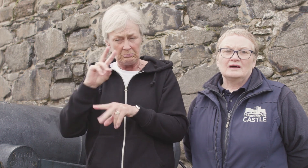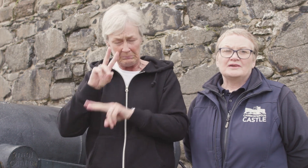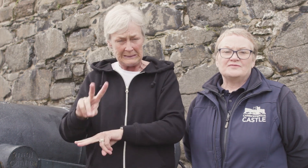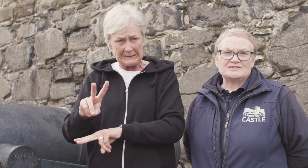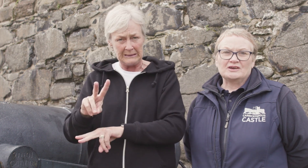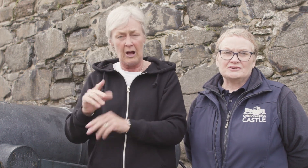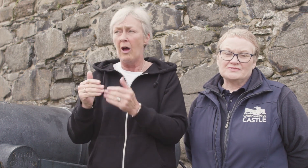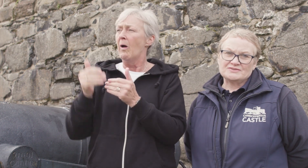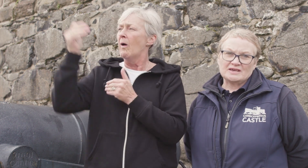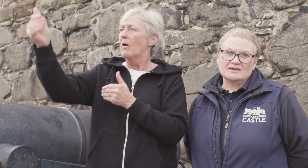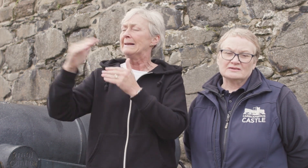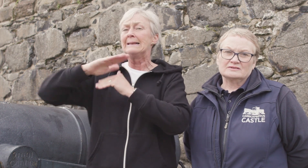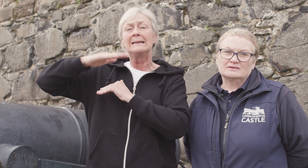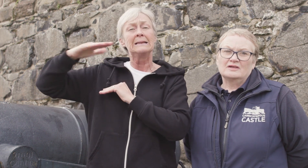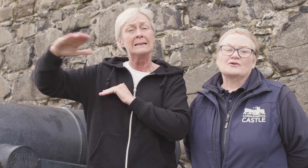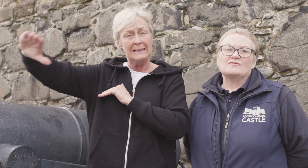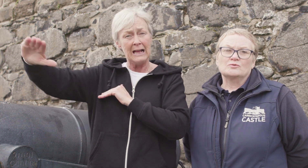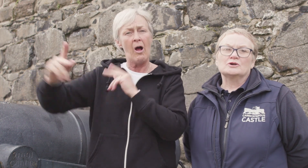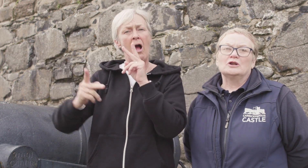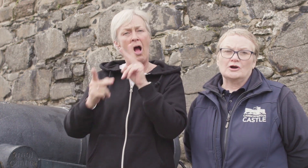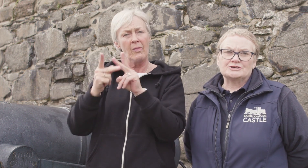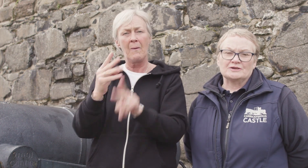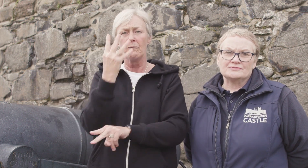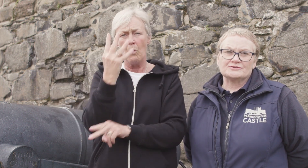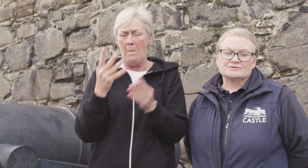and facing out to the sea, there are four large guns.